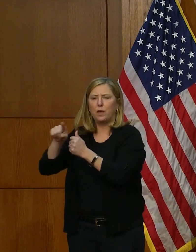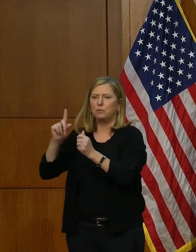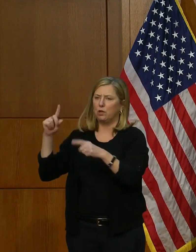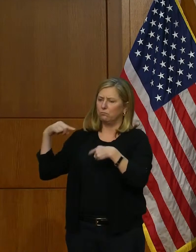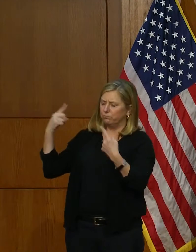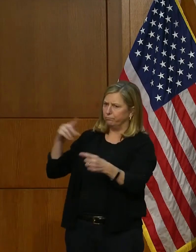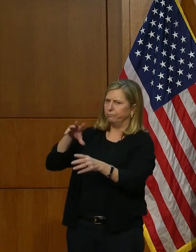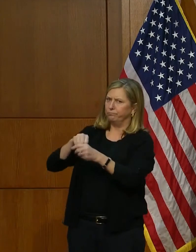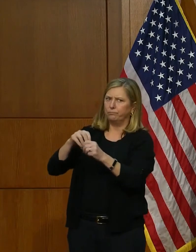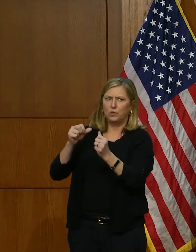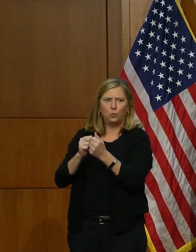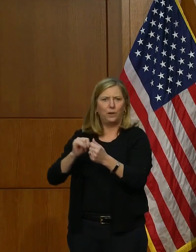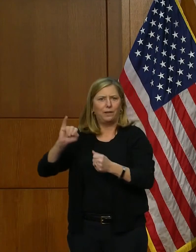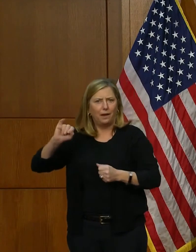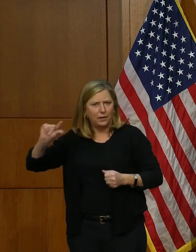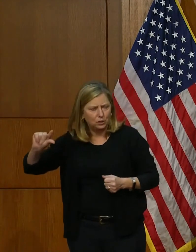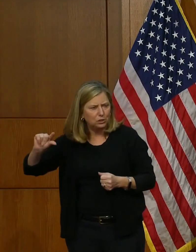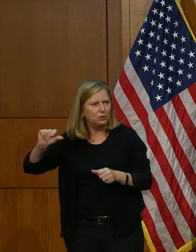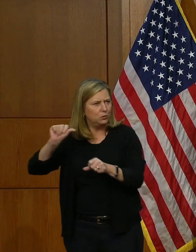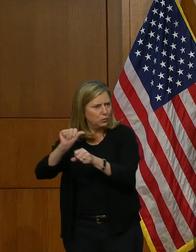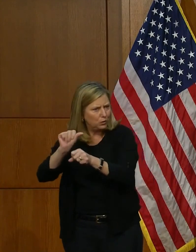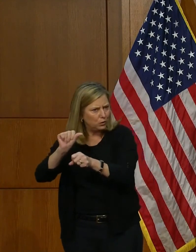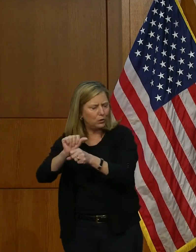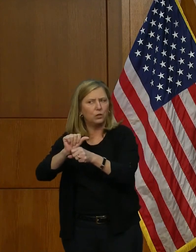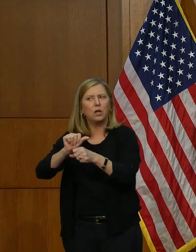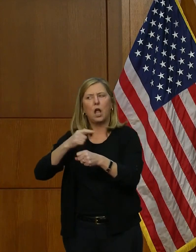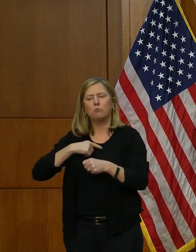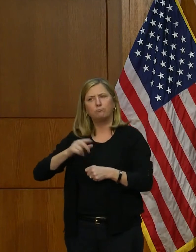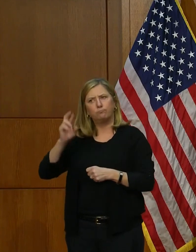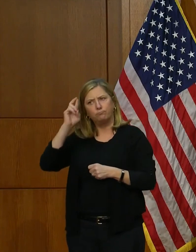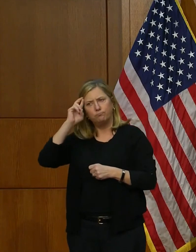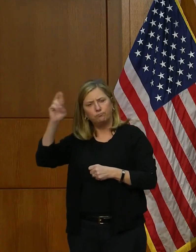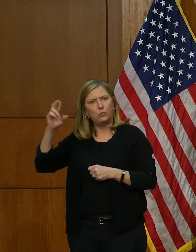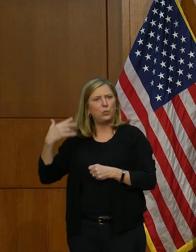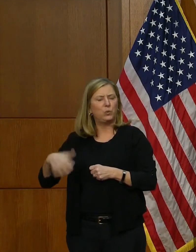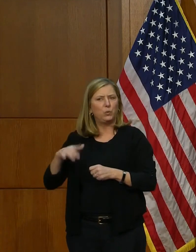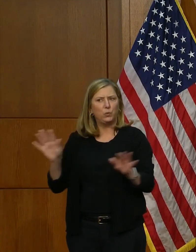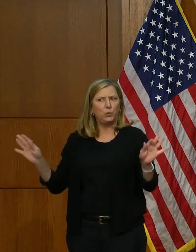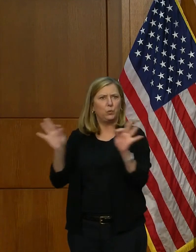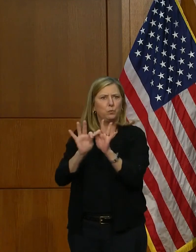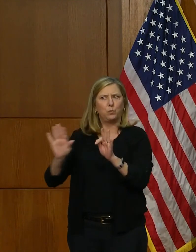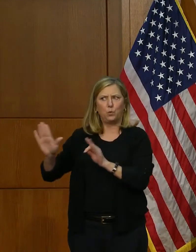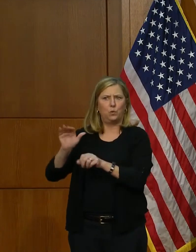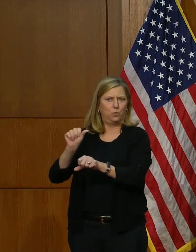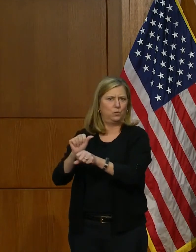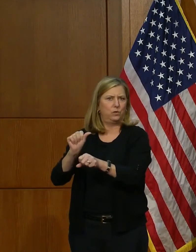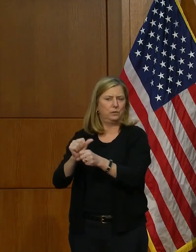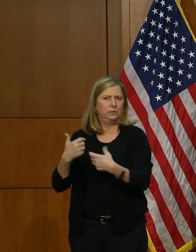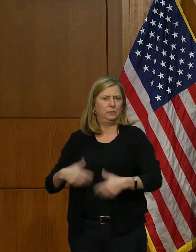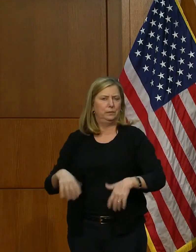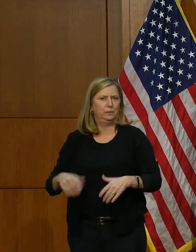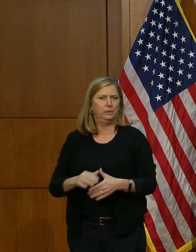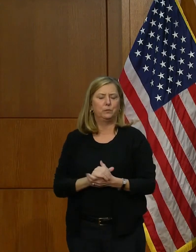RECONSTRUCTION, SO I HAVE SOME. CAREER TRACK RECORDS WITH INSPECTOR'S GENERALS AND